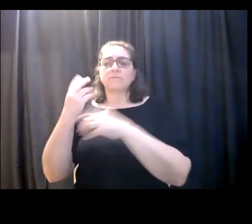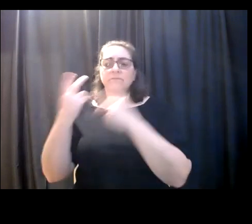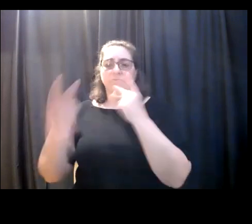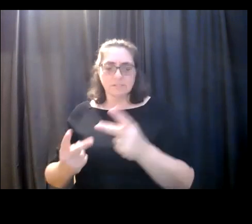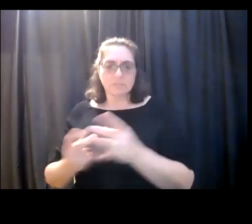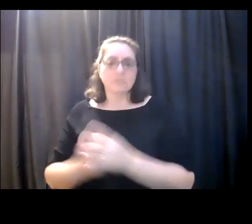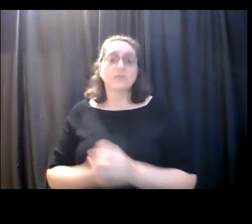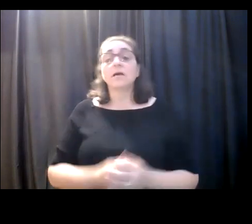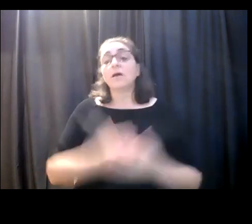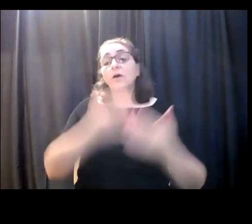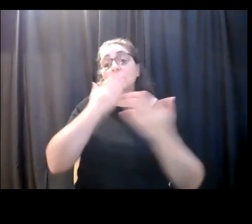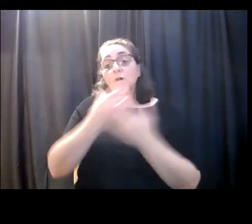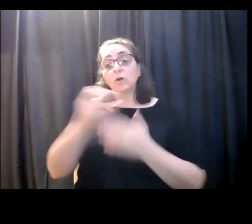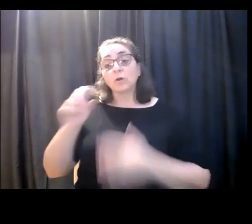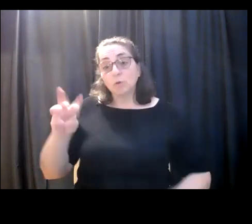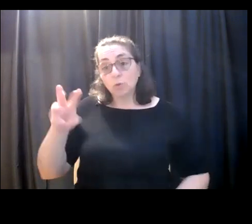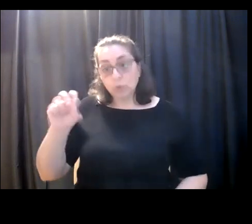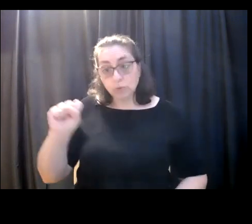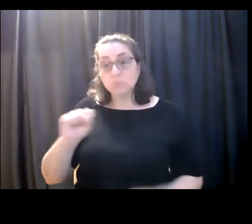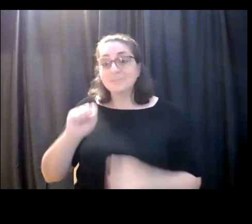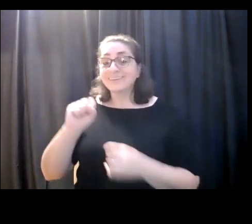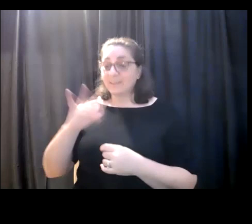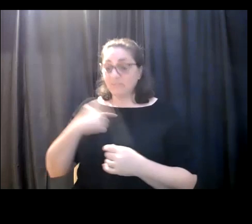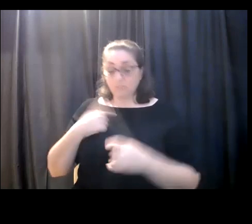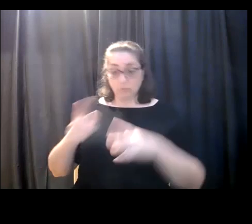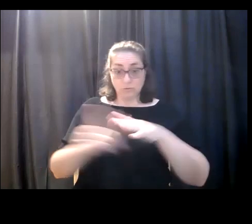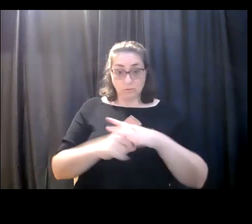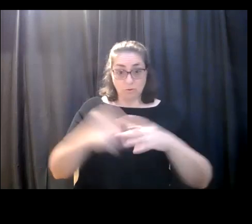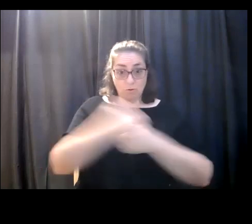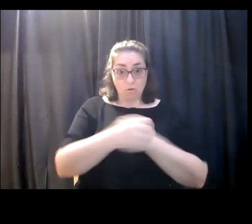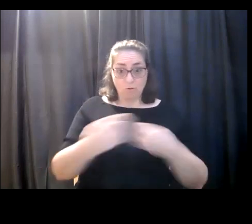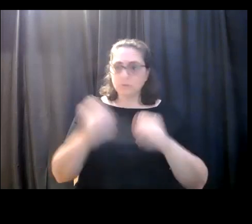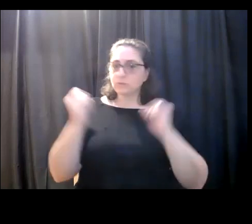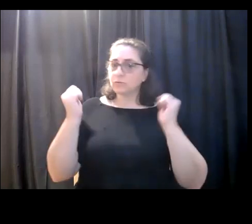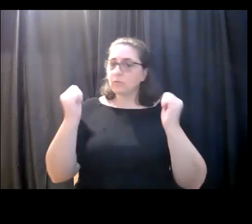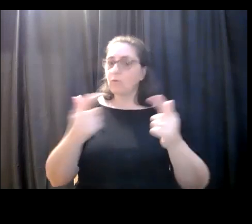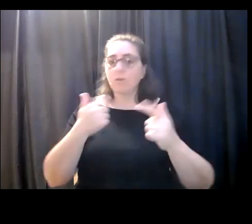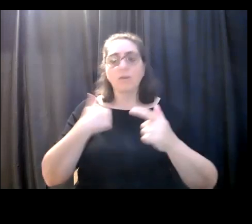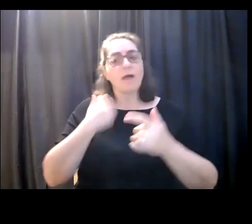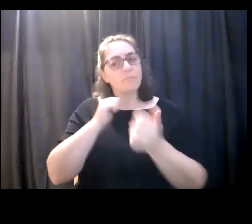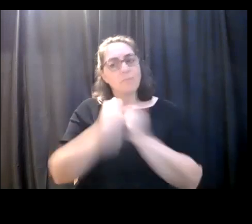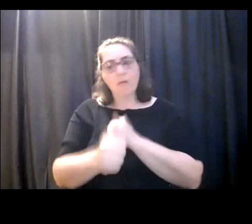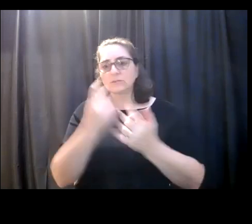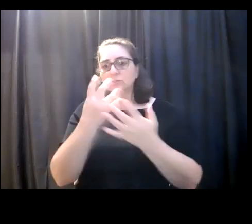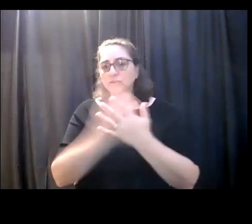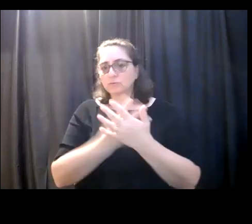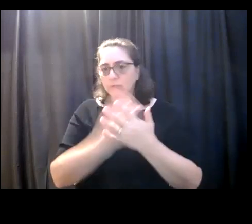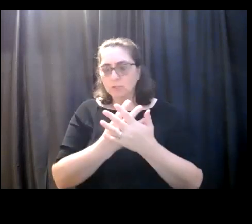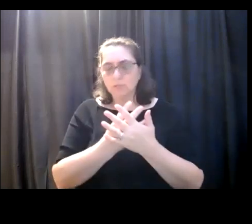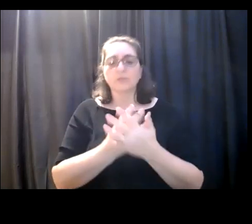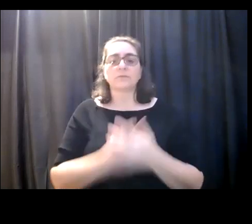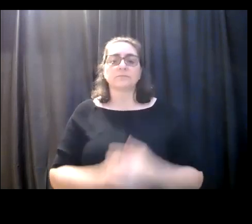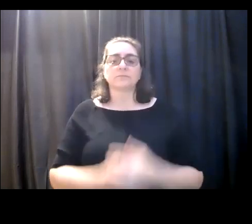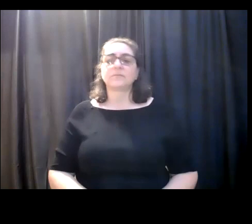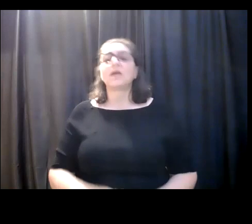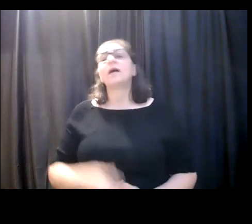in a global way. I can also it -- it can be calmed a tell e visit, it could be by video,